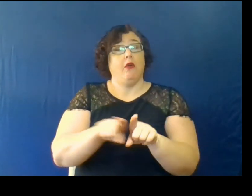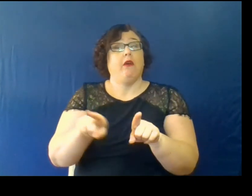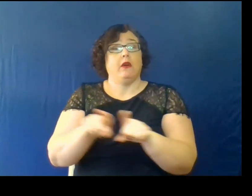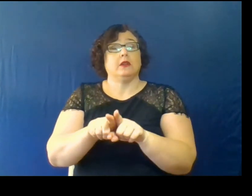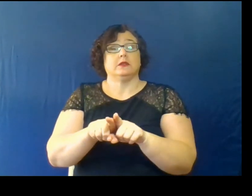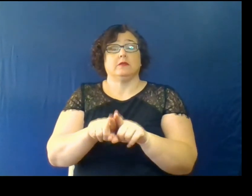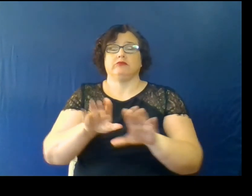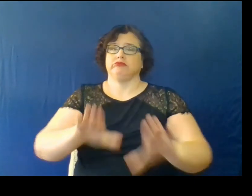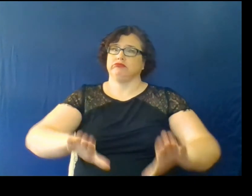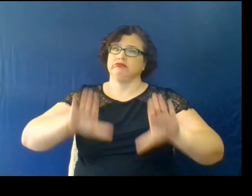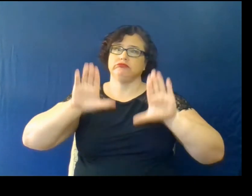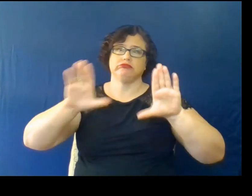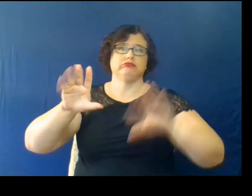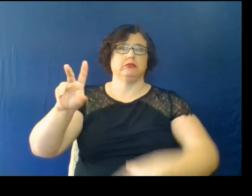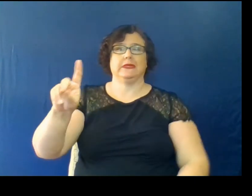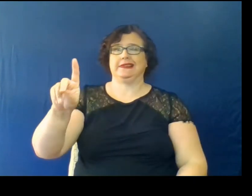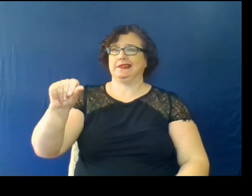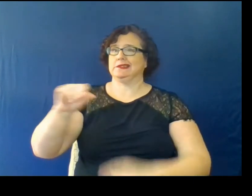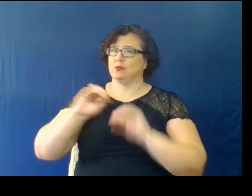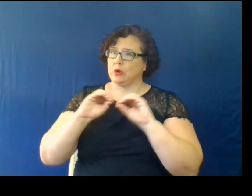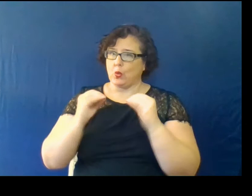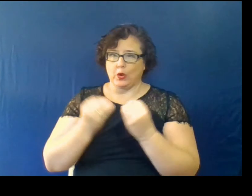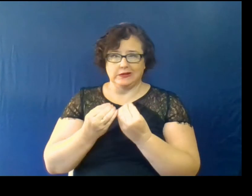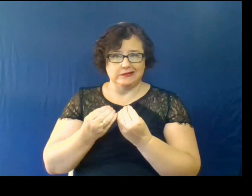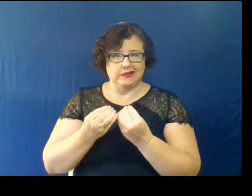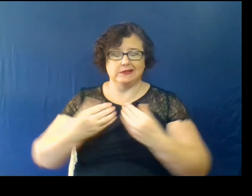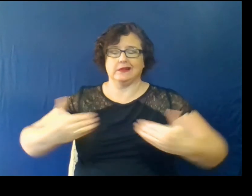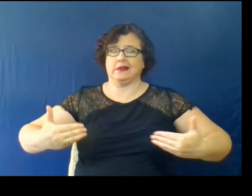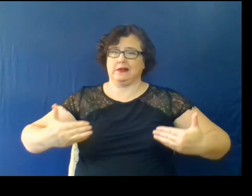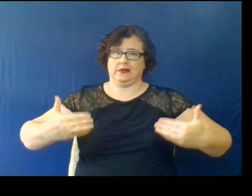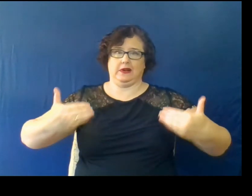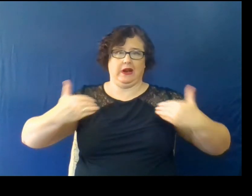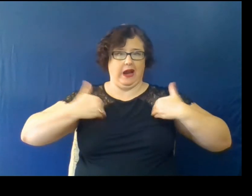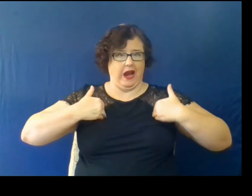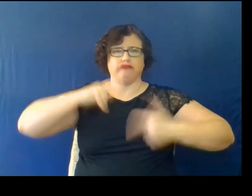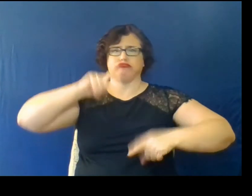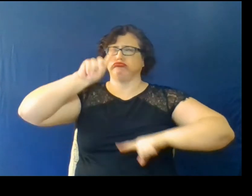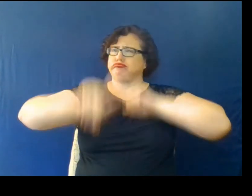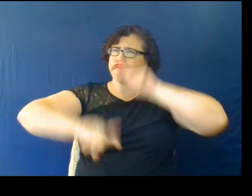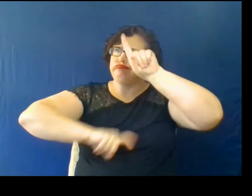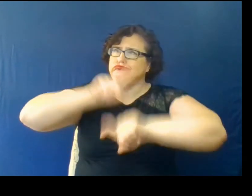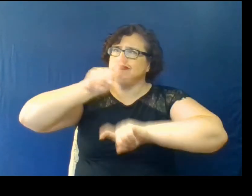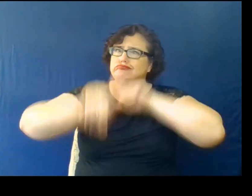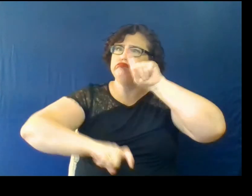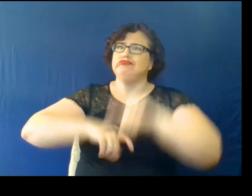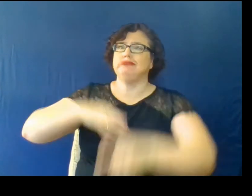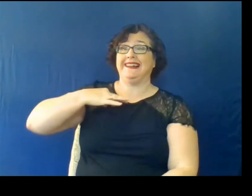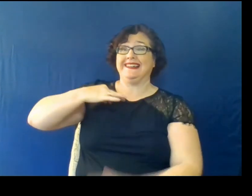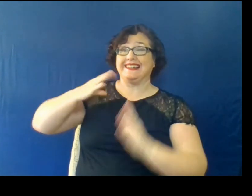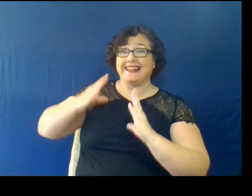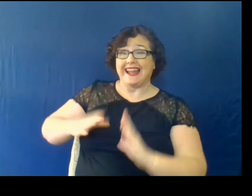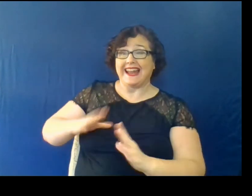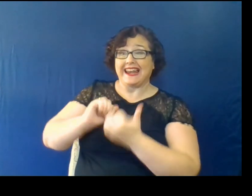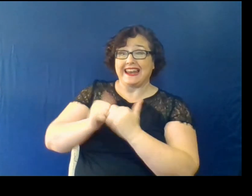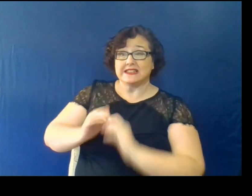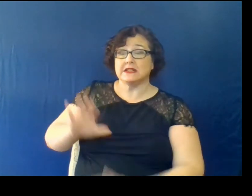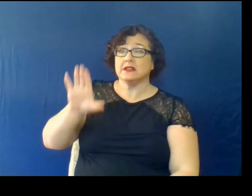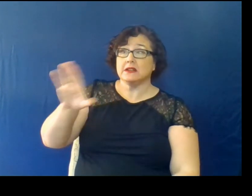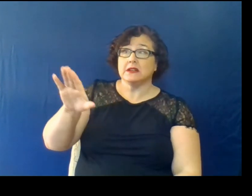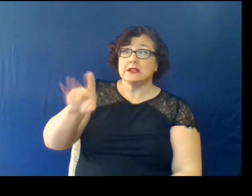disability organizations that have asked questions to candidates, asking specific disability issues,